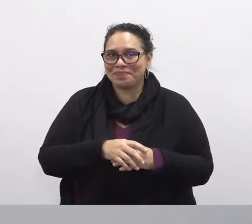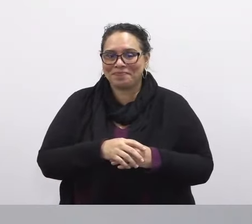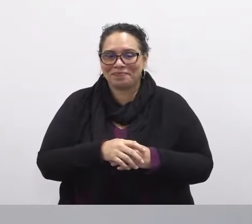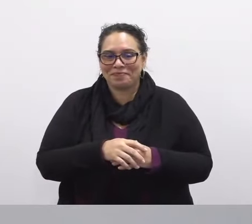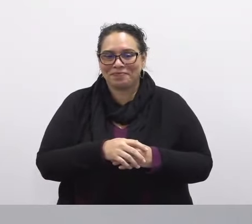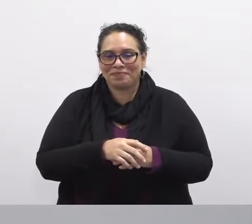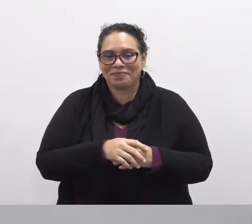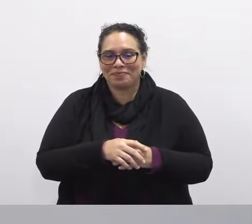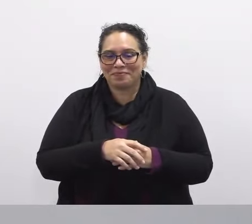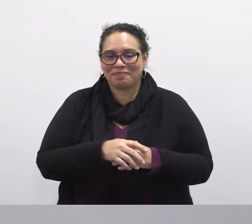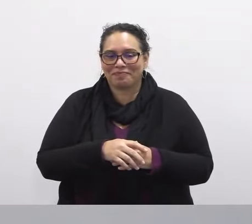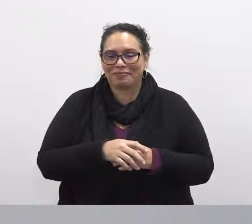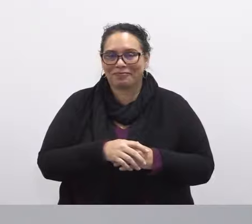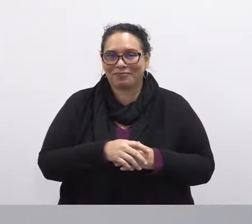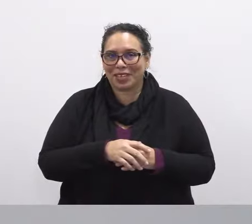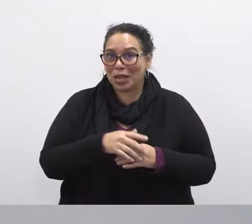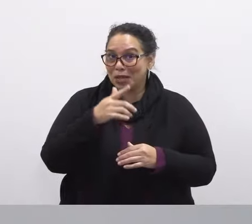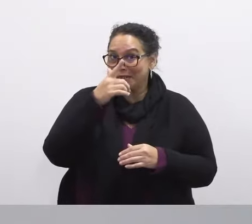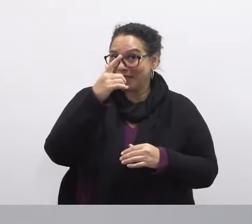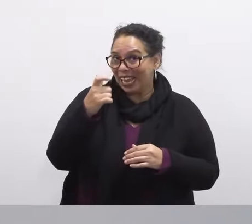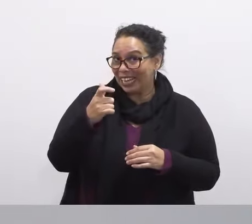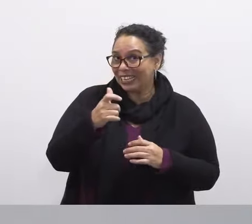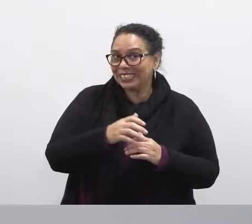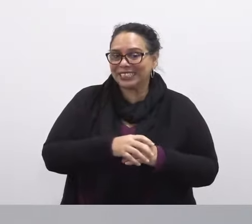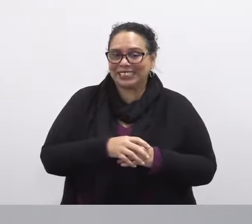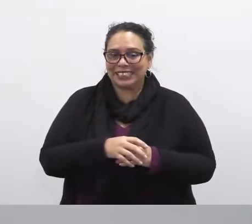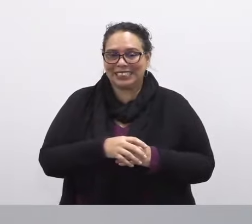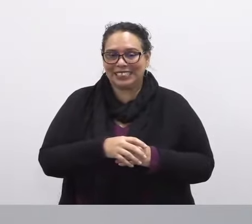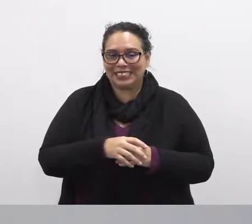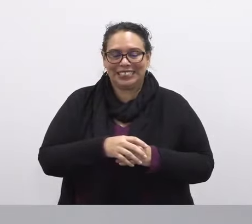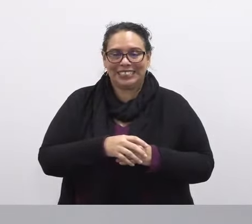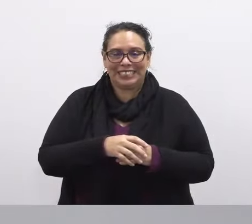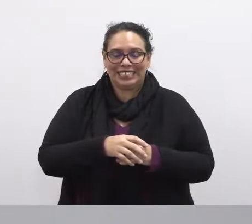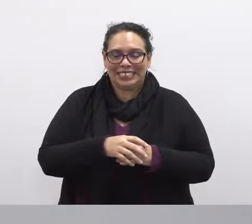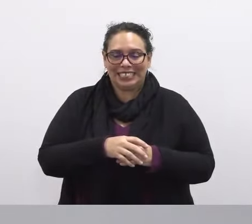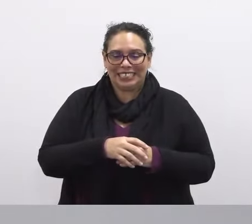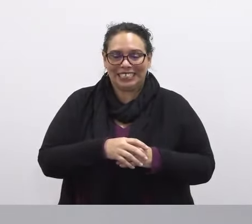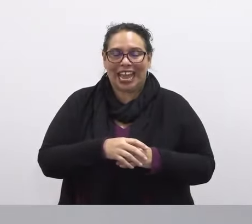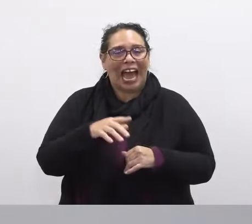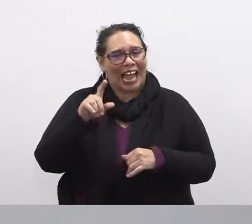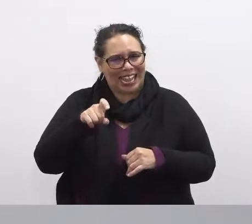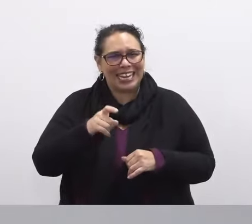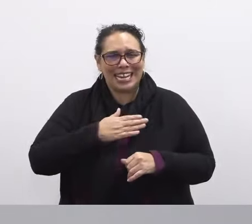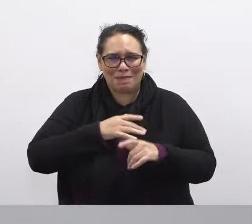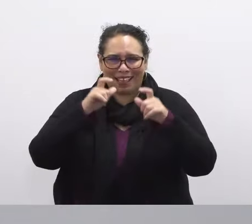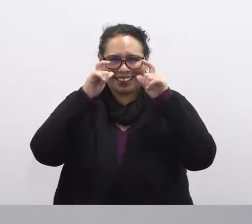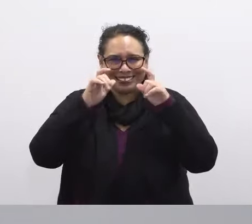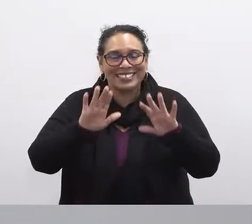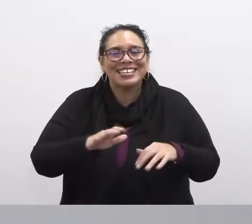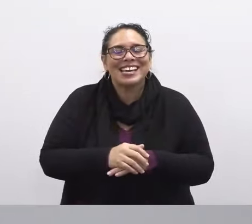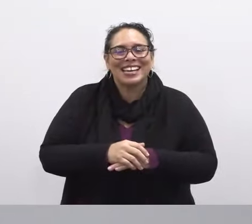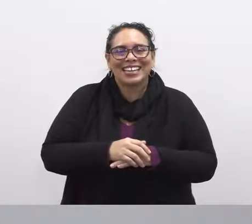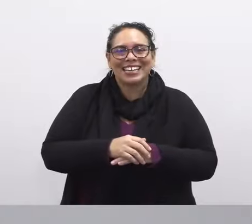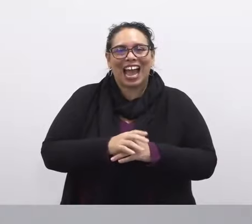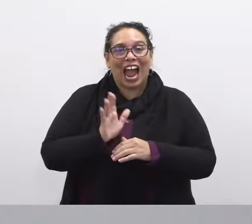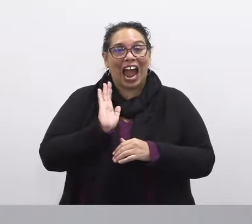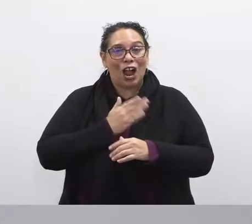because she was, I try to do it without my glass is not happening. She's our assistant superintendent